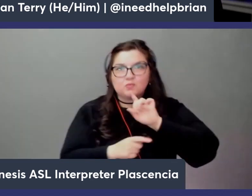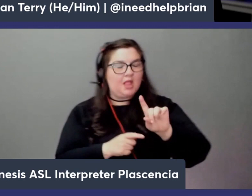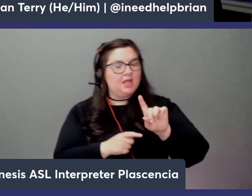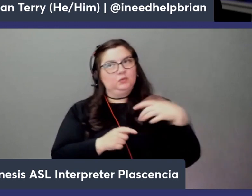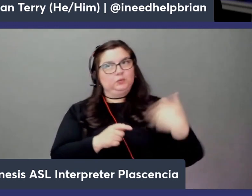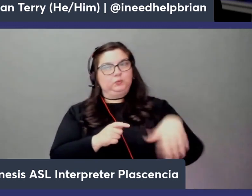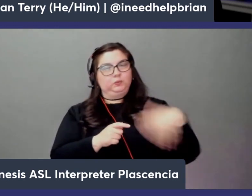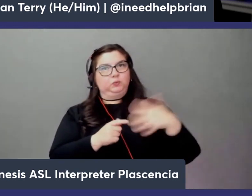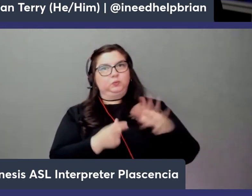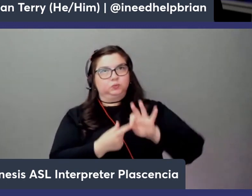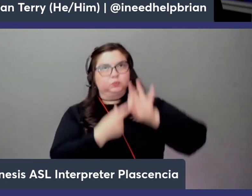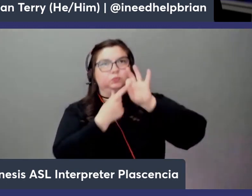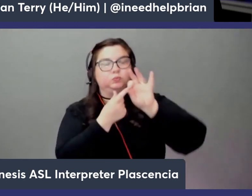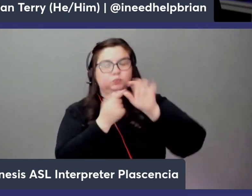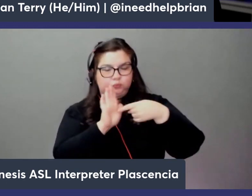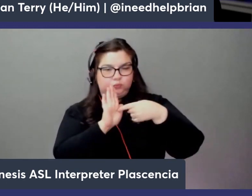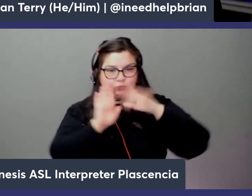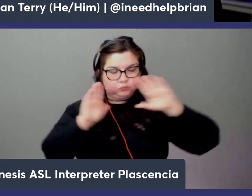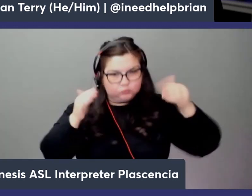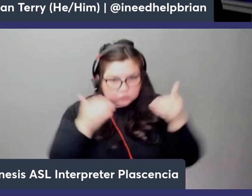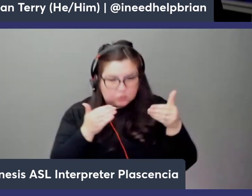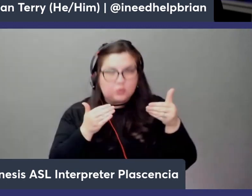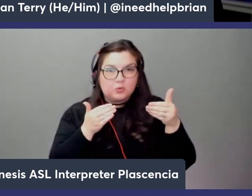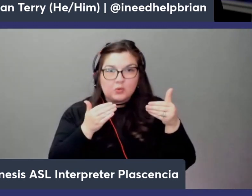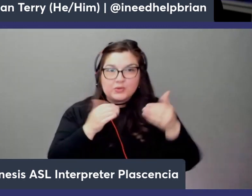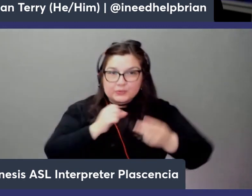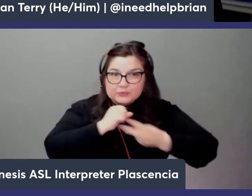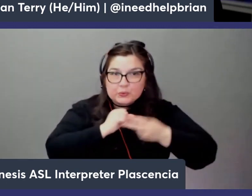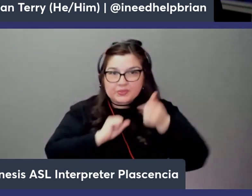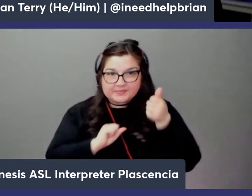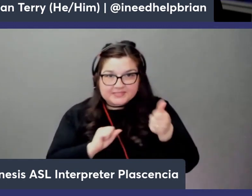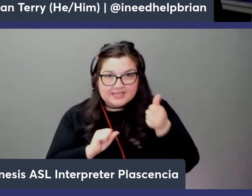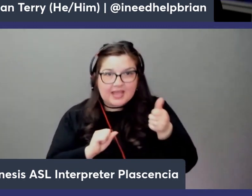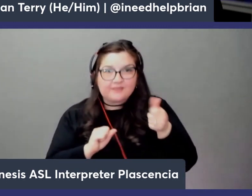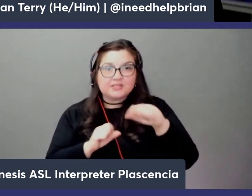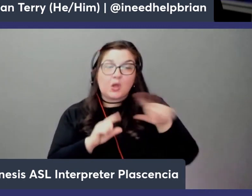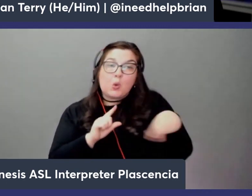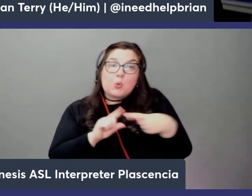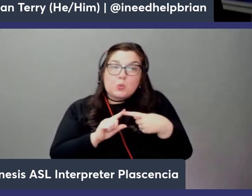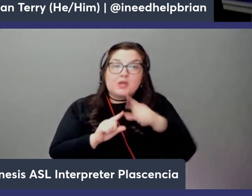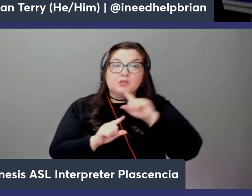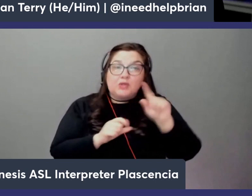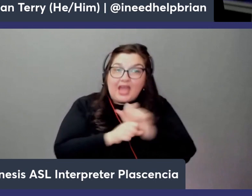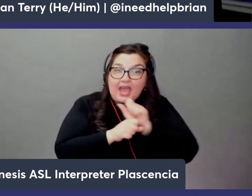so they're actually stored to disc themselves. So when you are actually going and saying,